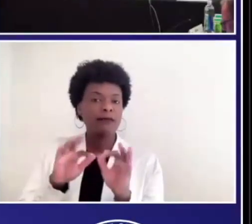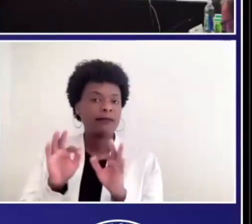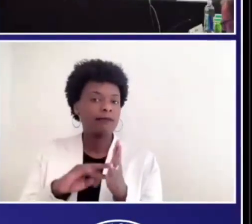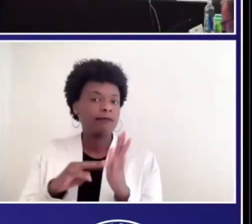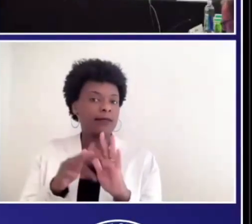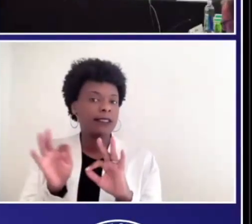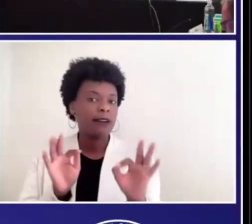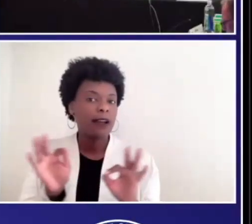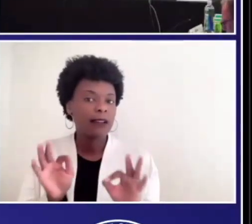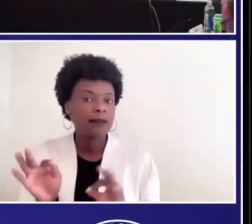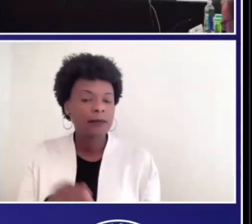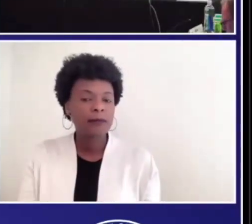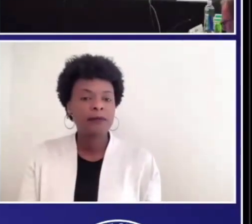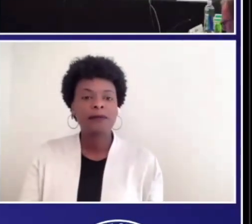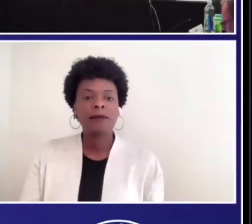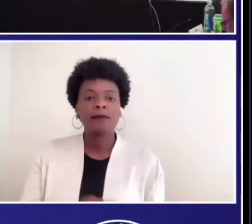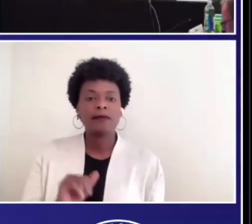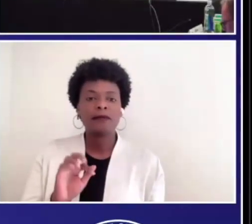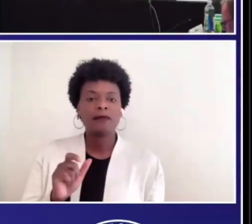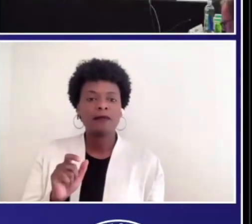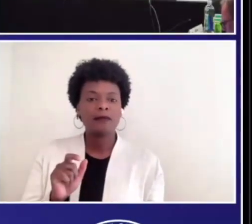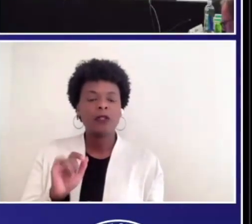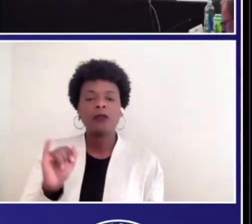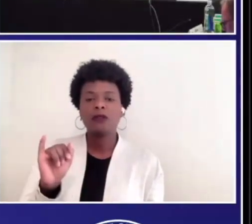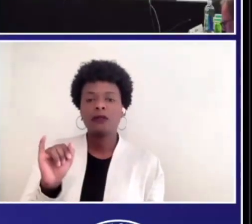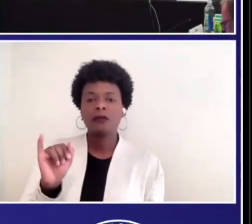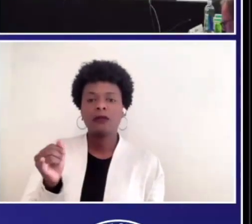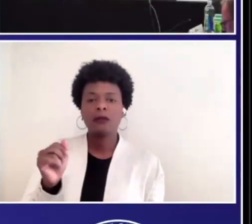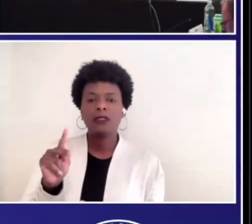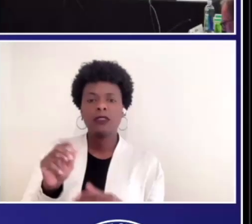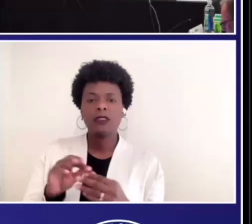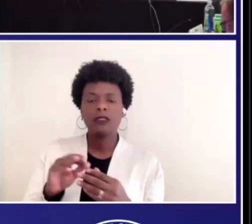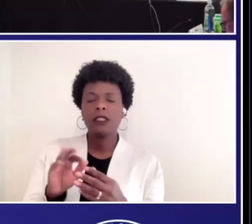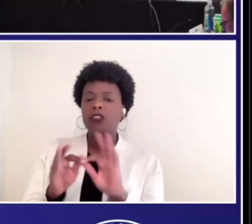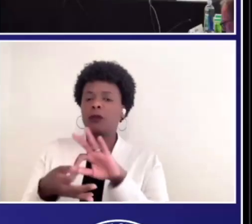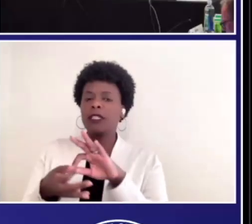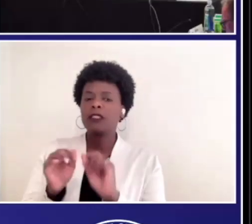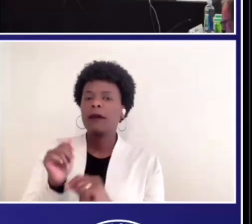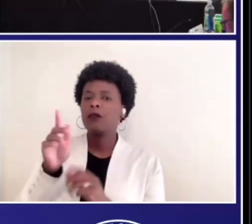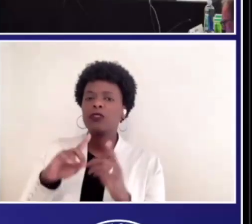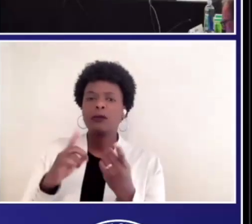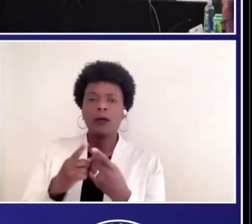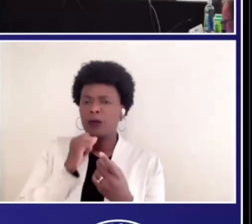And just to answer your other question about in terms of interpretation with future Departments, we're not going to comment on what a future Department may or